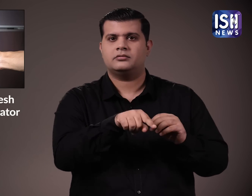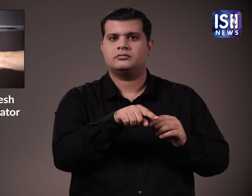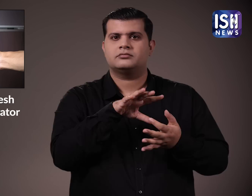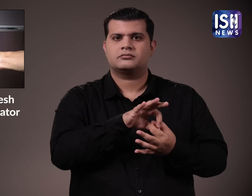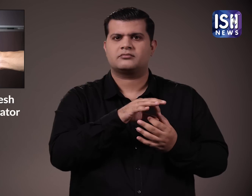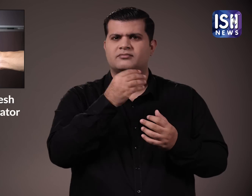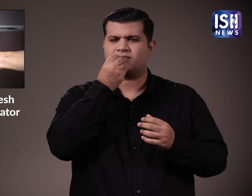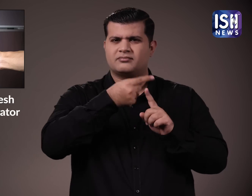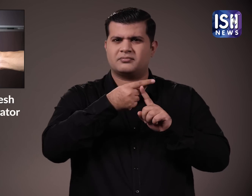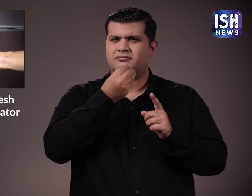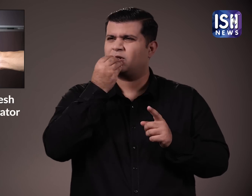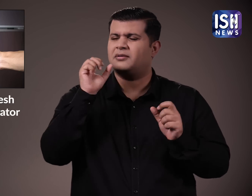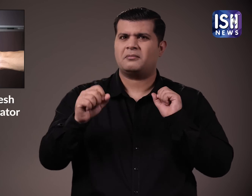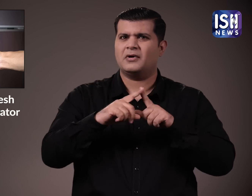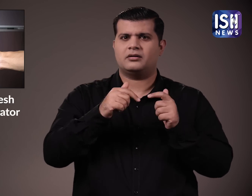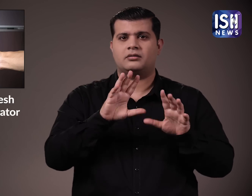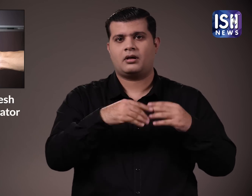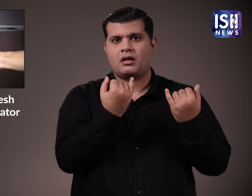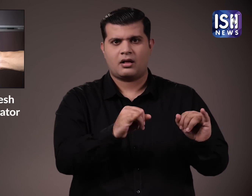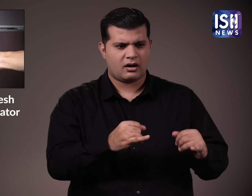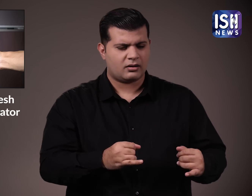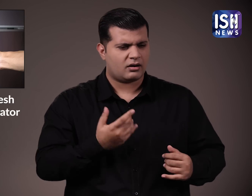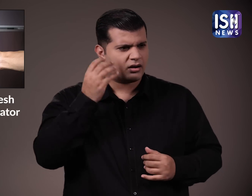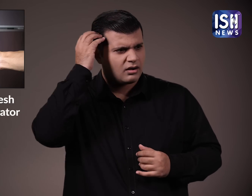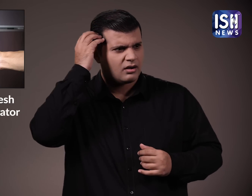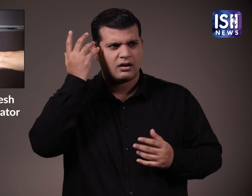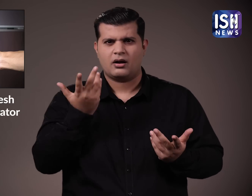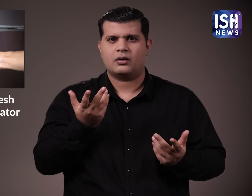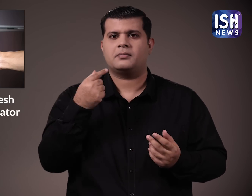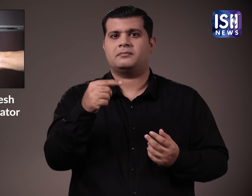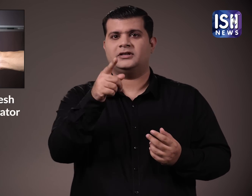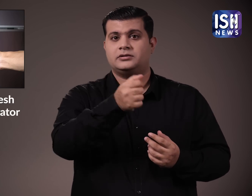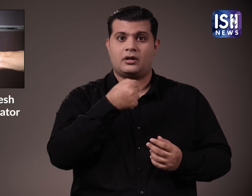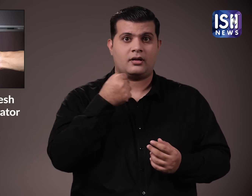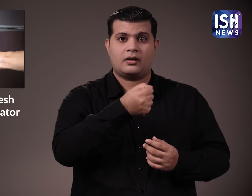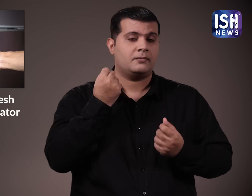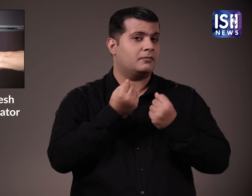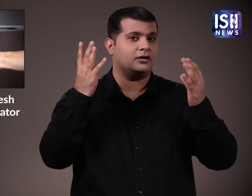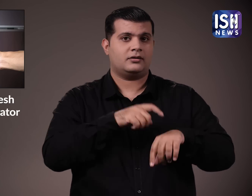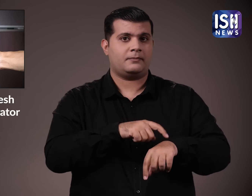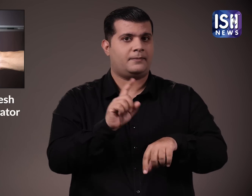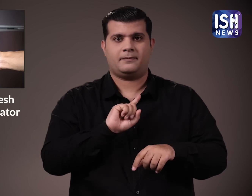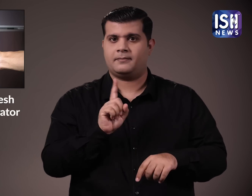In case your food is spoilt then the door was opened and closed many times.